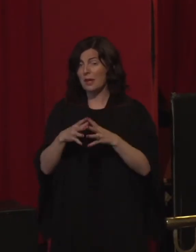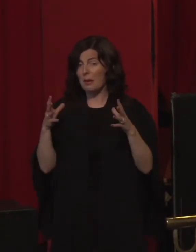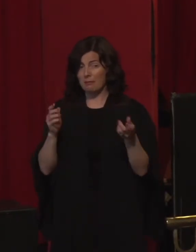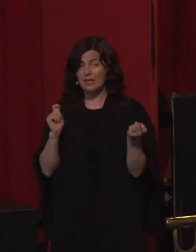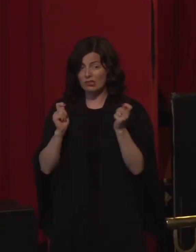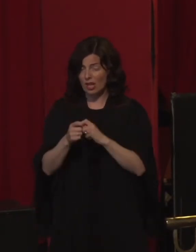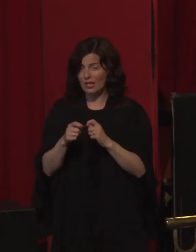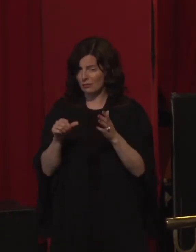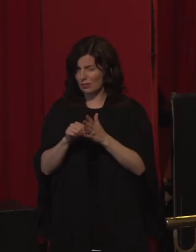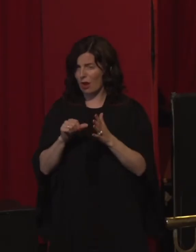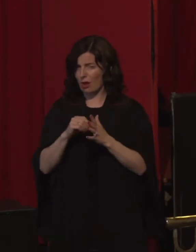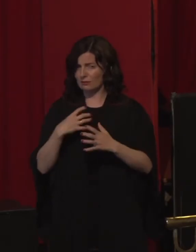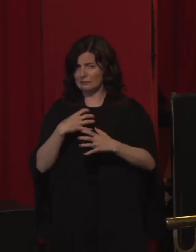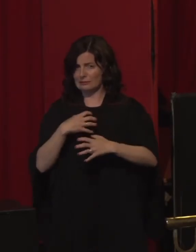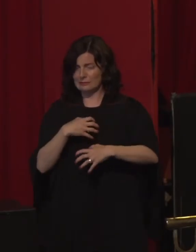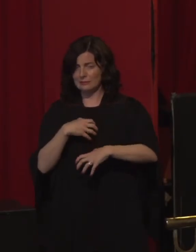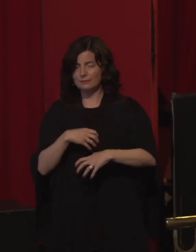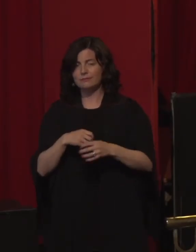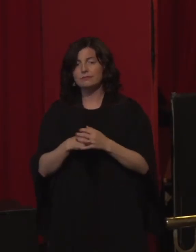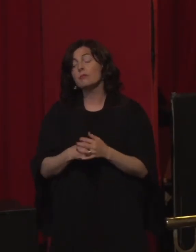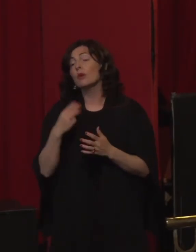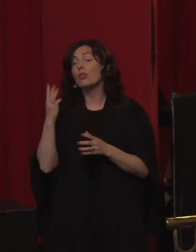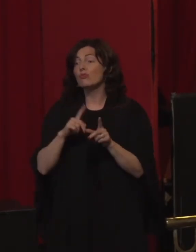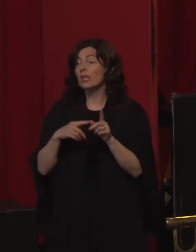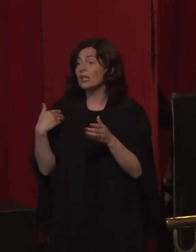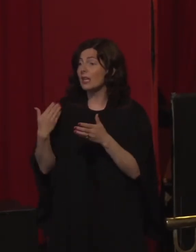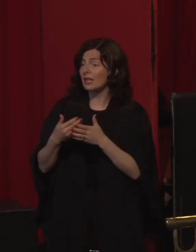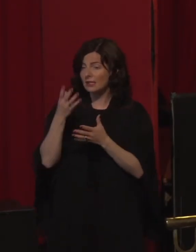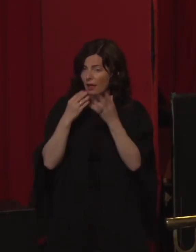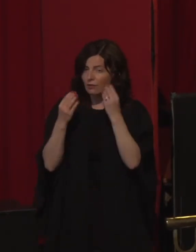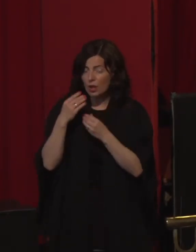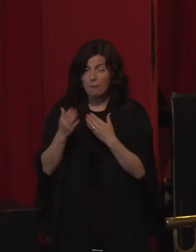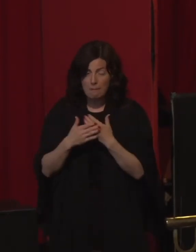adapt to but over the past few years I learnt more than I ever thought I would which has made me the